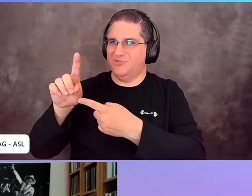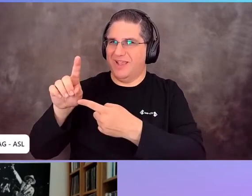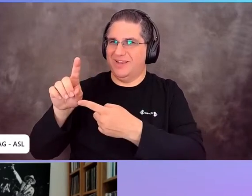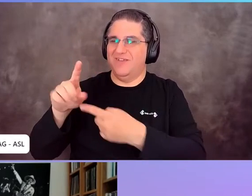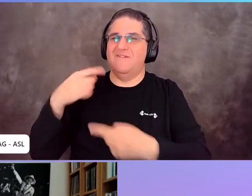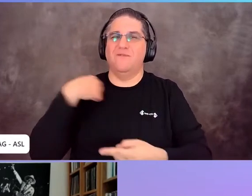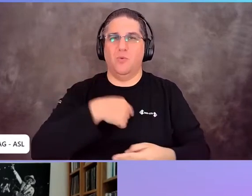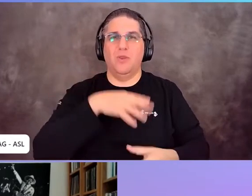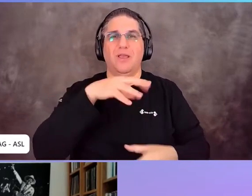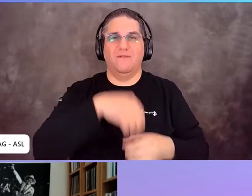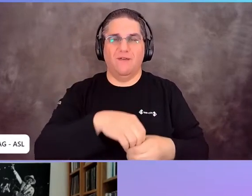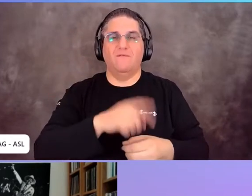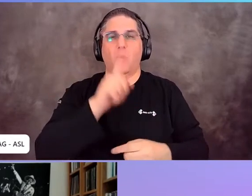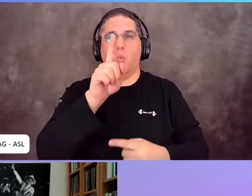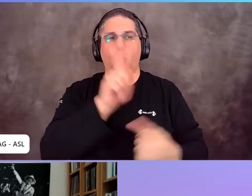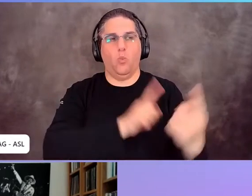[Dónal Rice]